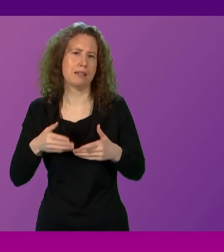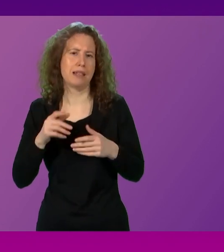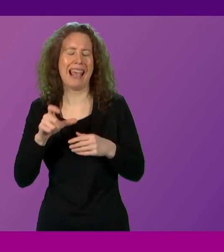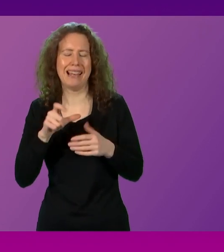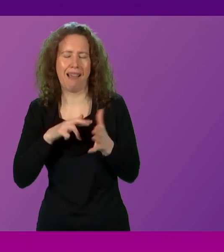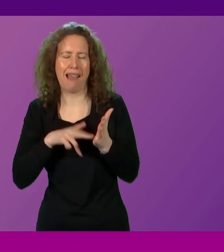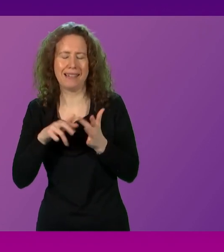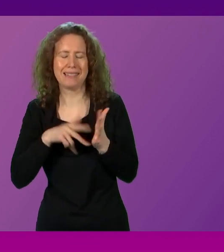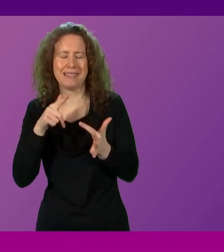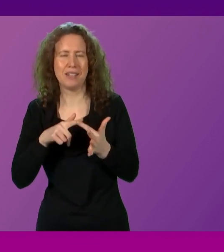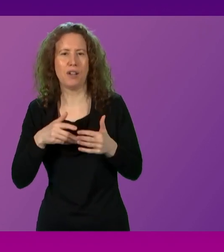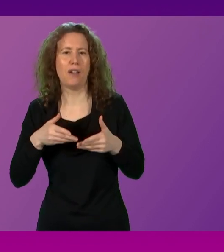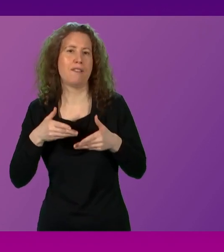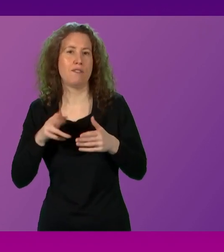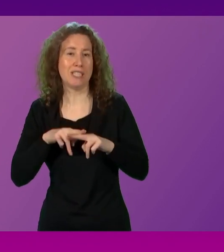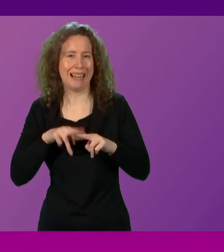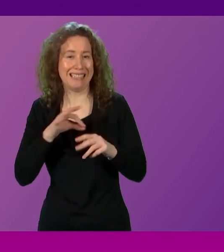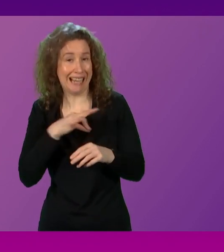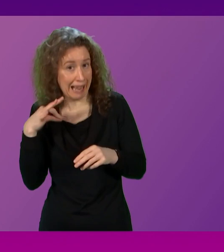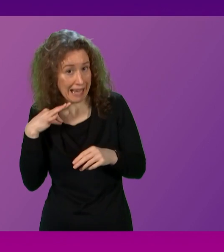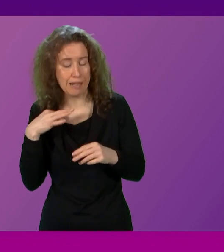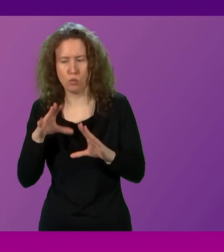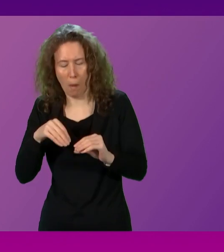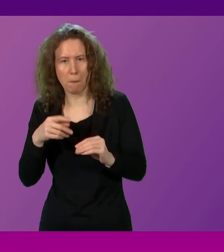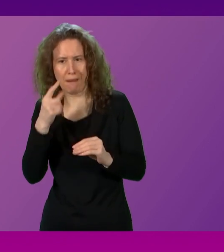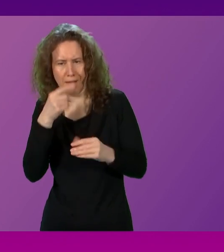Furthermore, several puppy campaigns have been run over the past few years to highlight